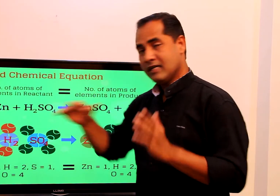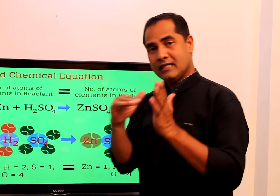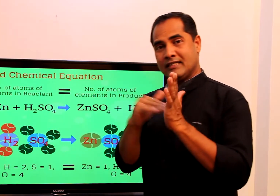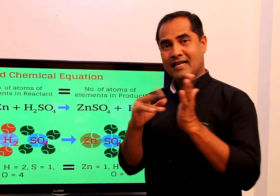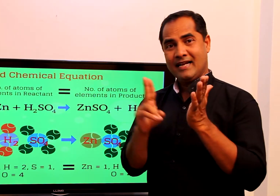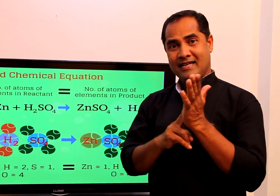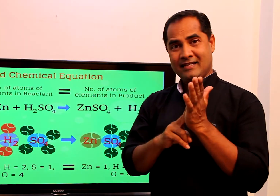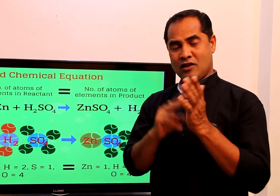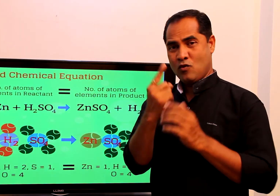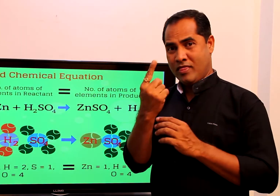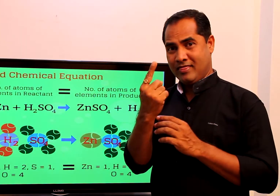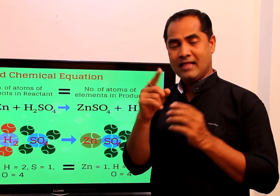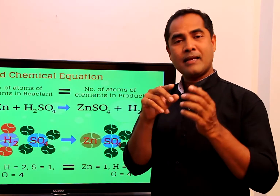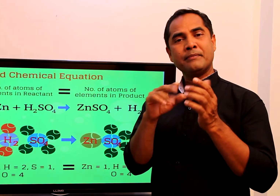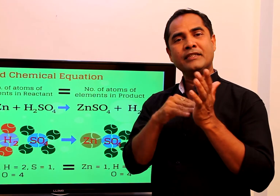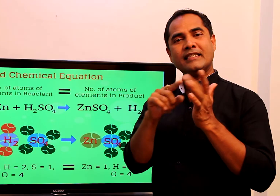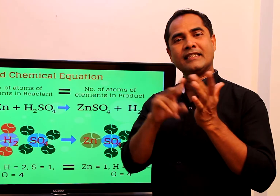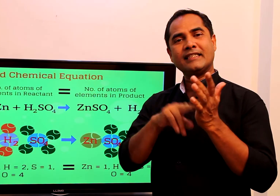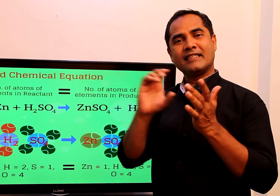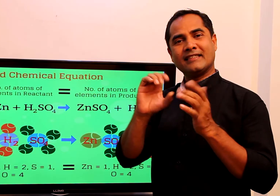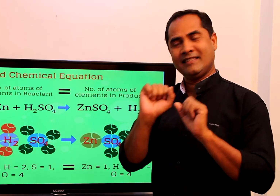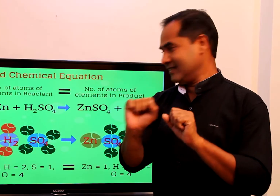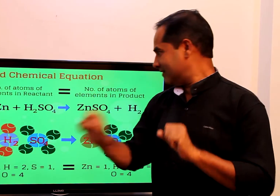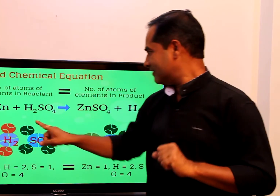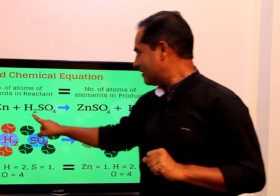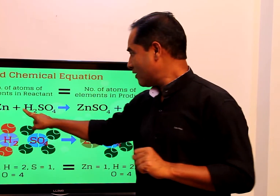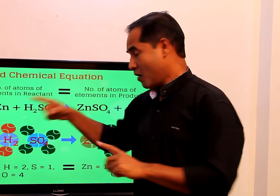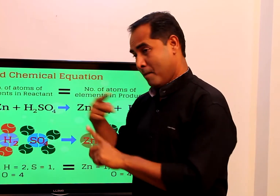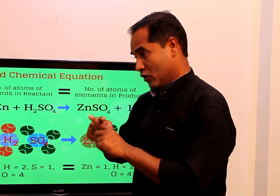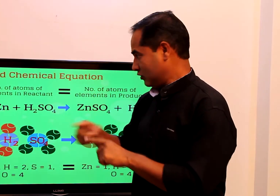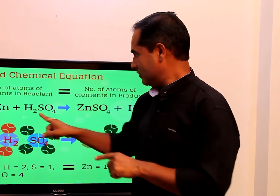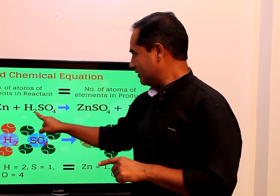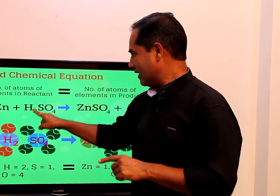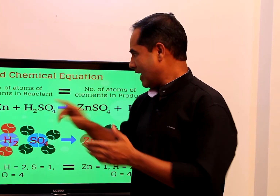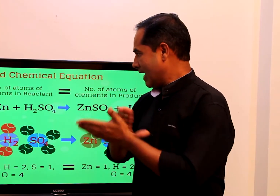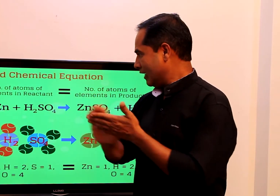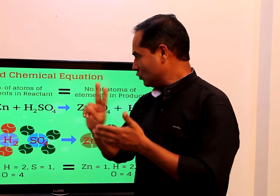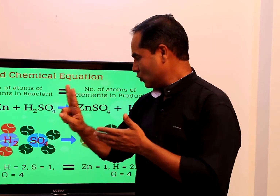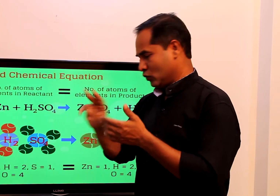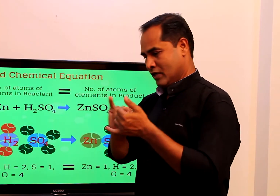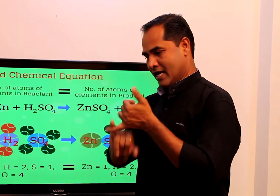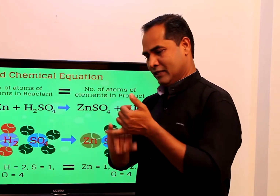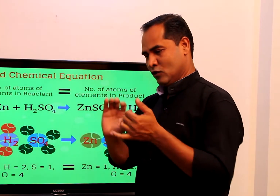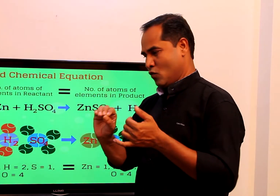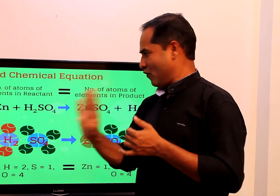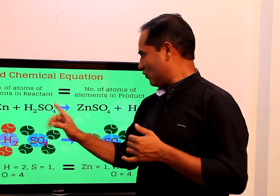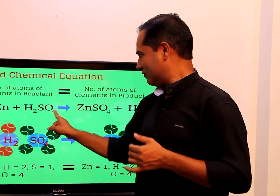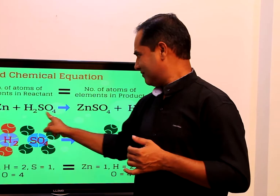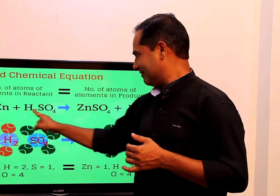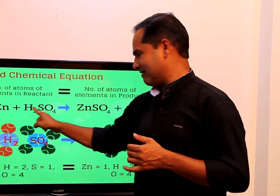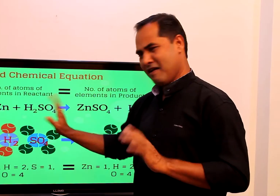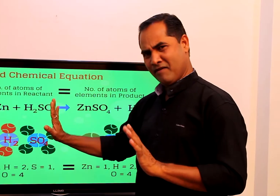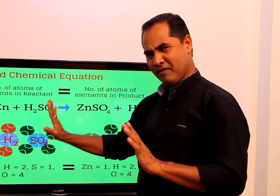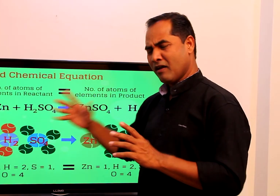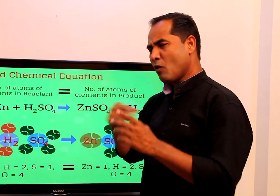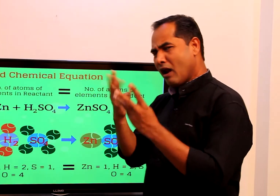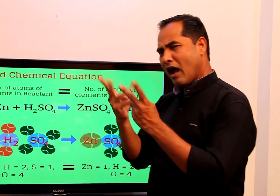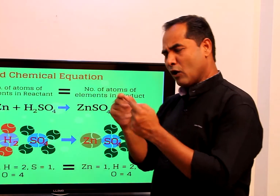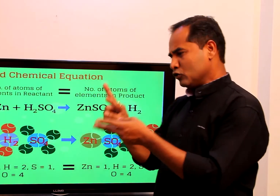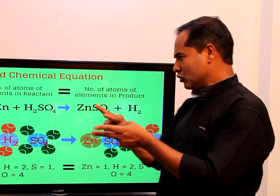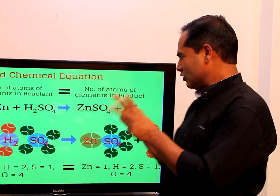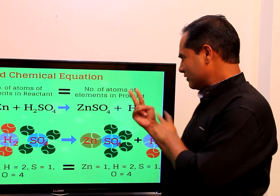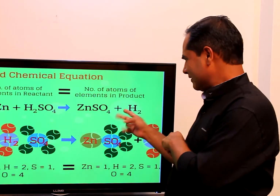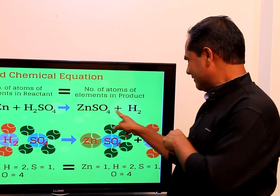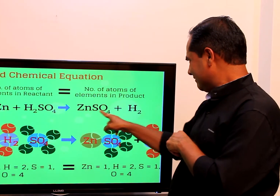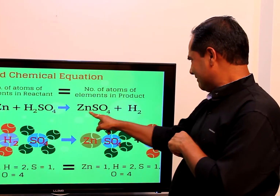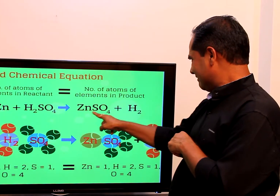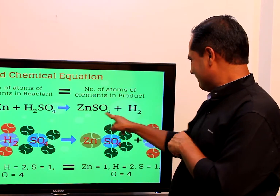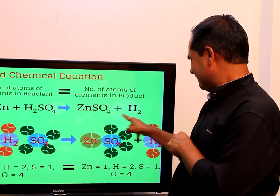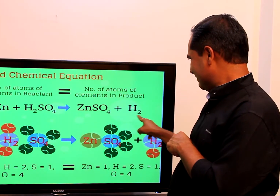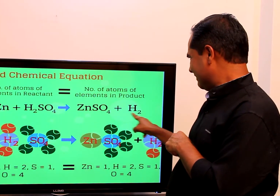an example - that's Zinc, that's H2SO4 or Sulfuric acid. On the right hand side, we